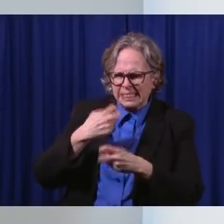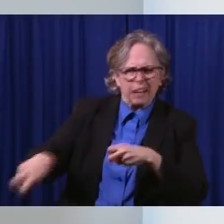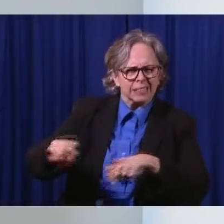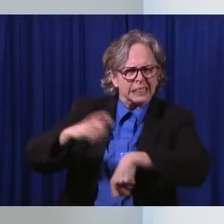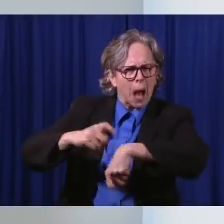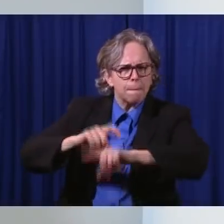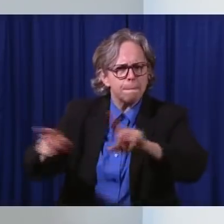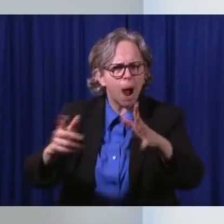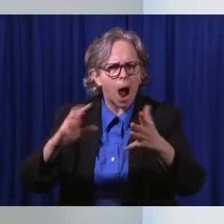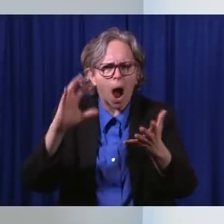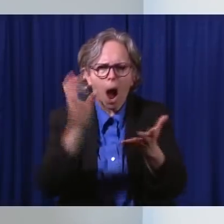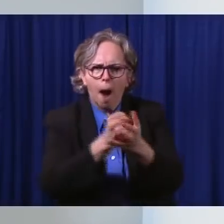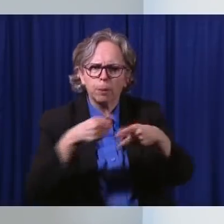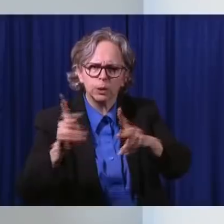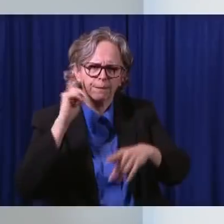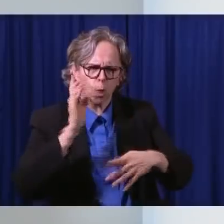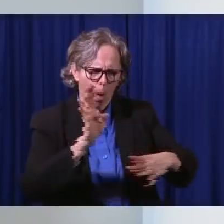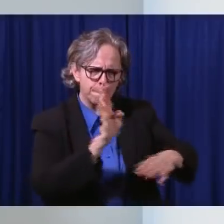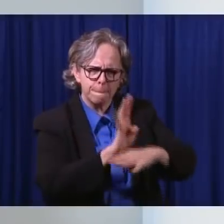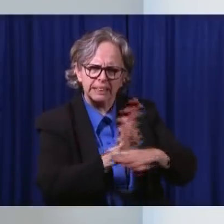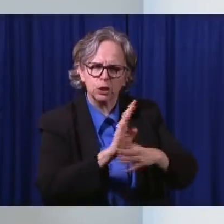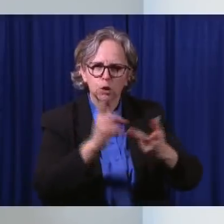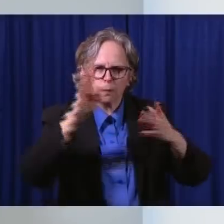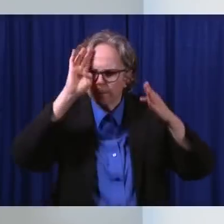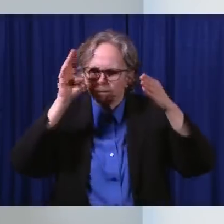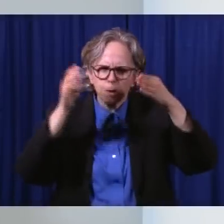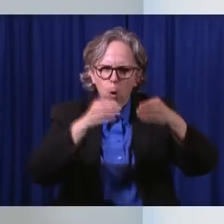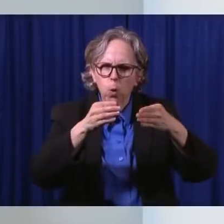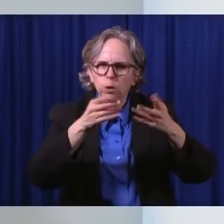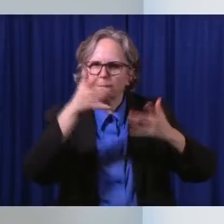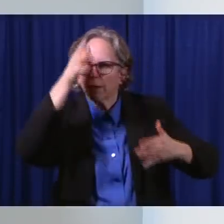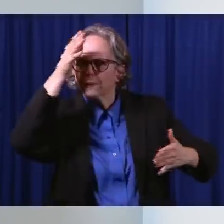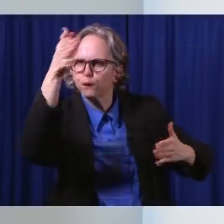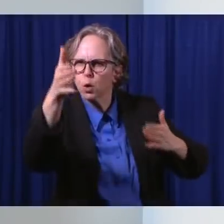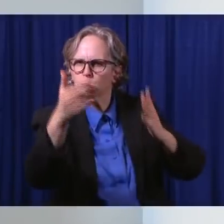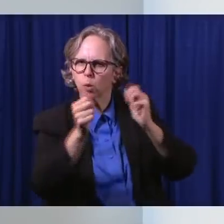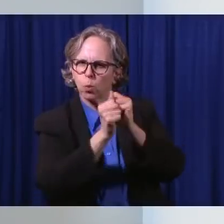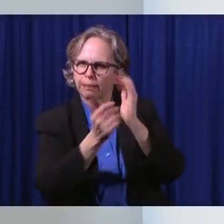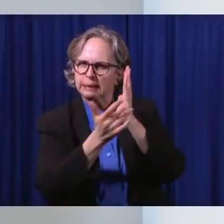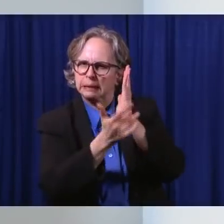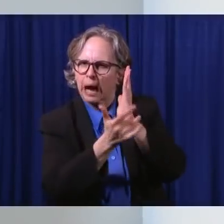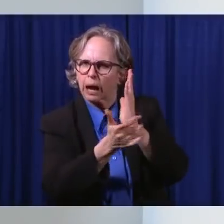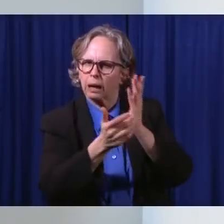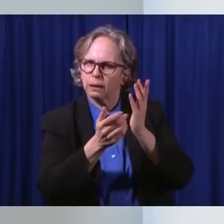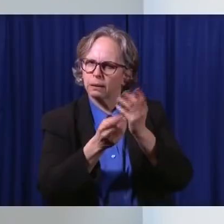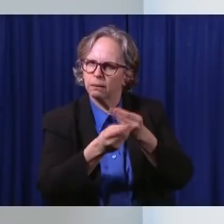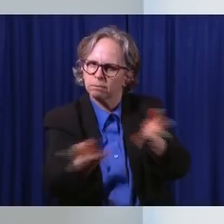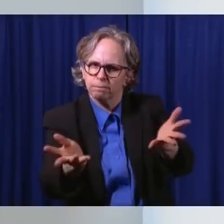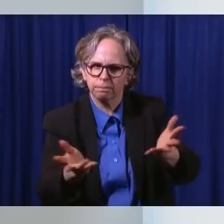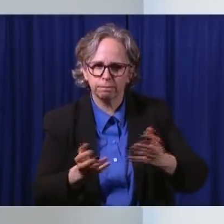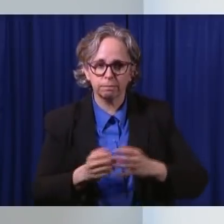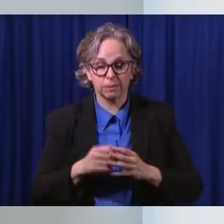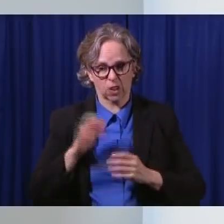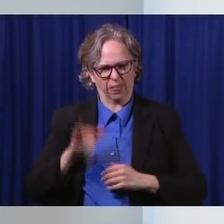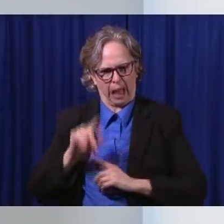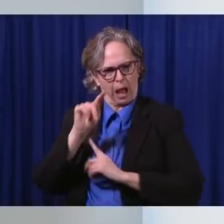TO CHANGE WITH IT. EVEN THOUGH WE'RE GOING THROUGH A DIFFICULT TIME, THE BUSINESSES ARE STARTING TO THINK ABOUT THAT FUTURE. PEOPLE ARE STARTING TO